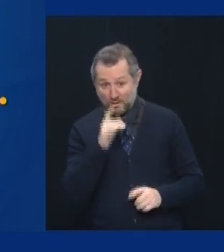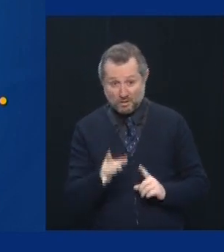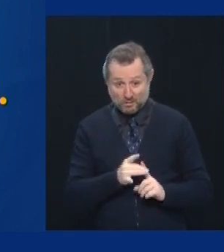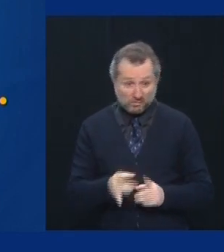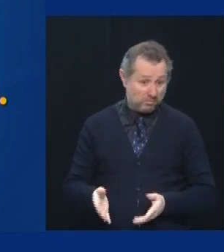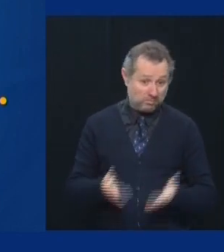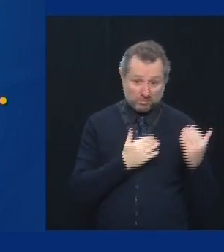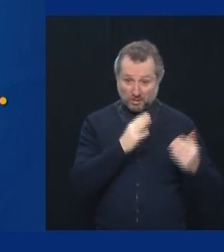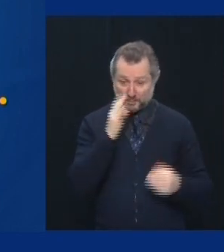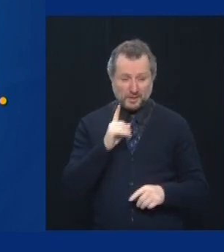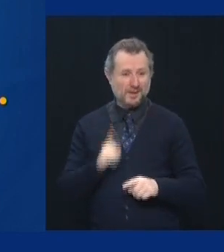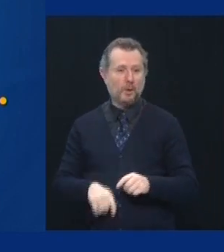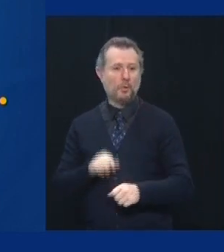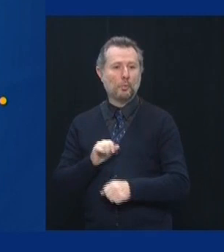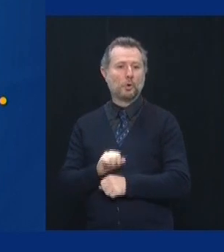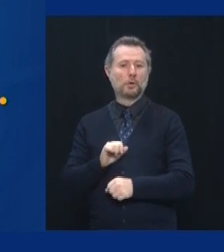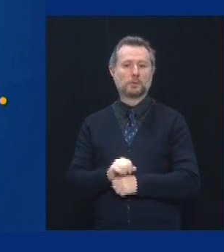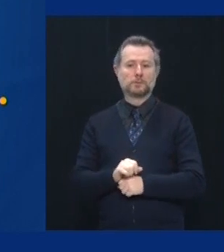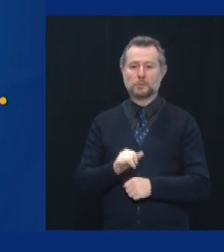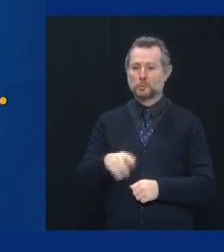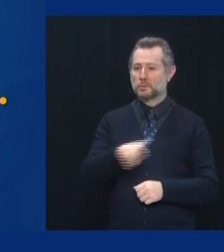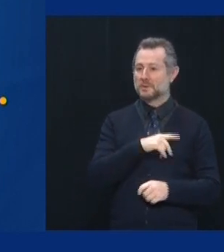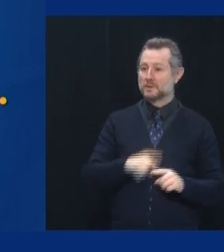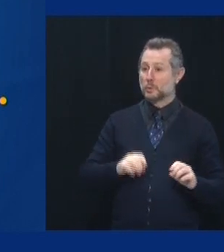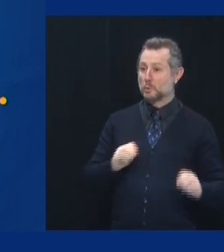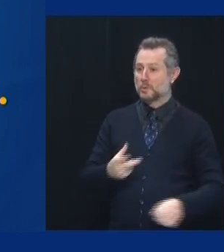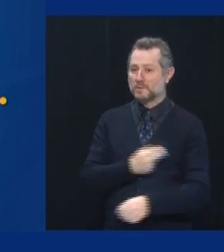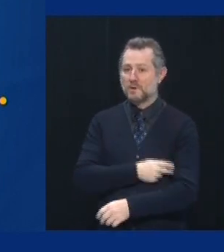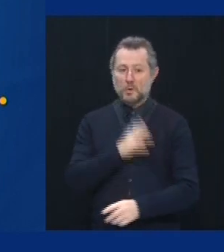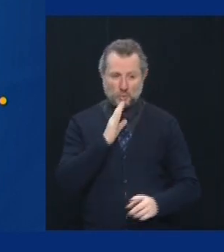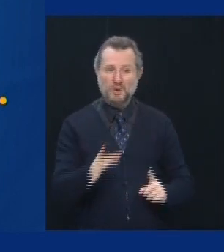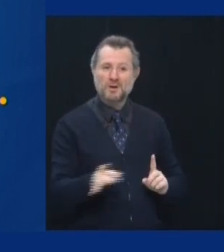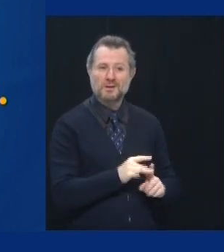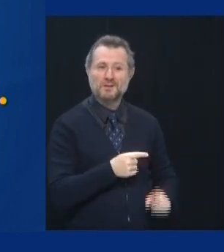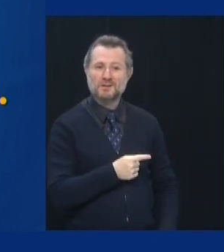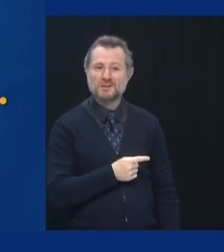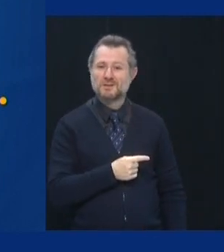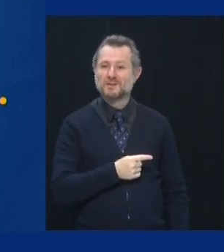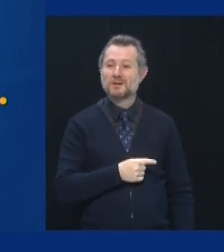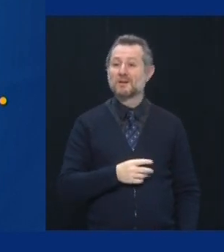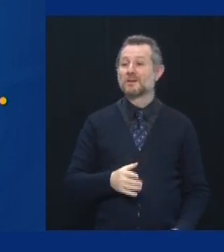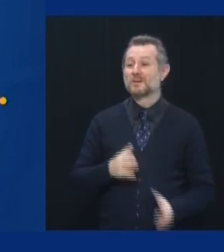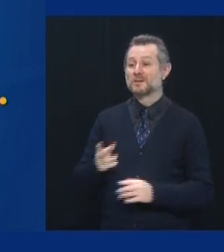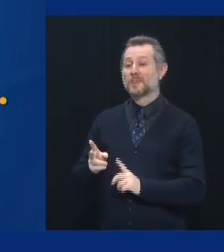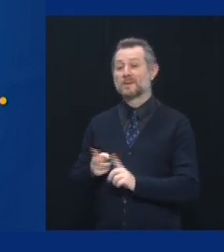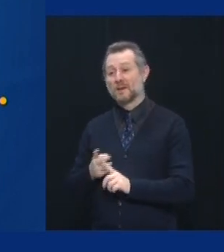FOR TWO REASONS. NUMBER ONE, THEY'LL HAVE MORE